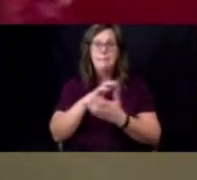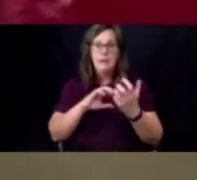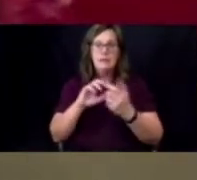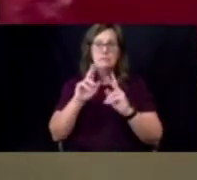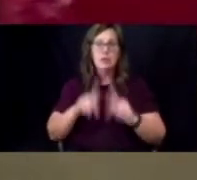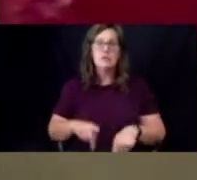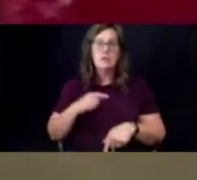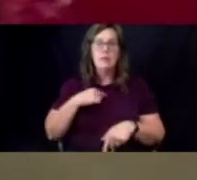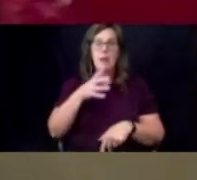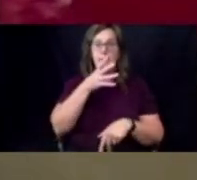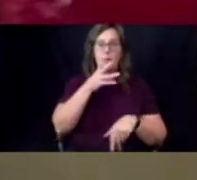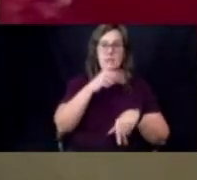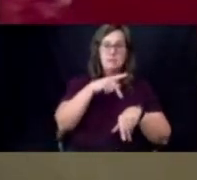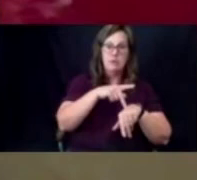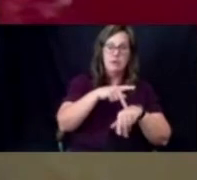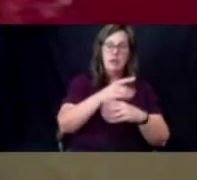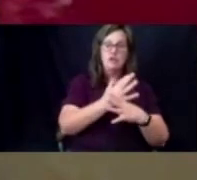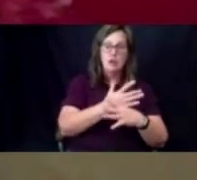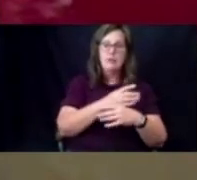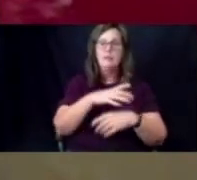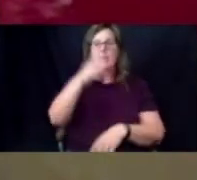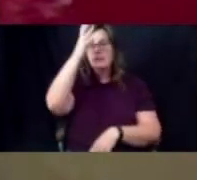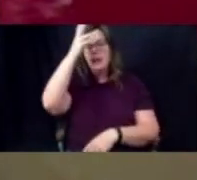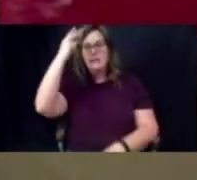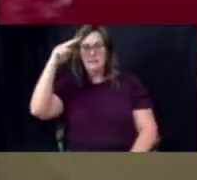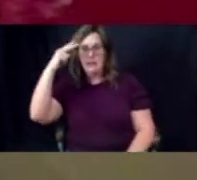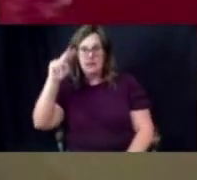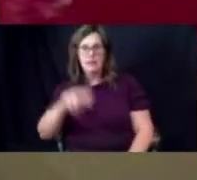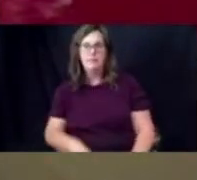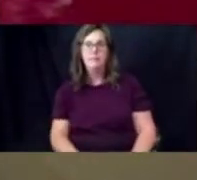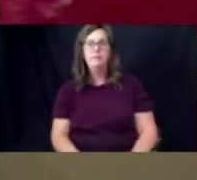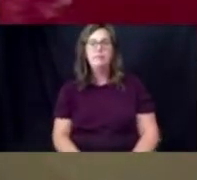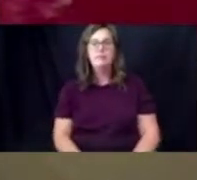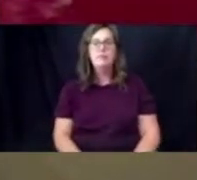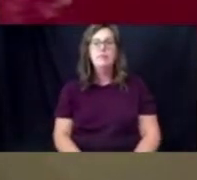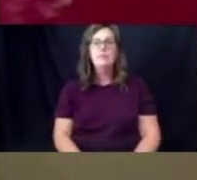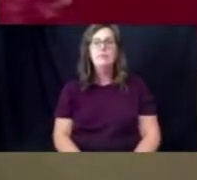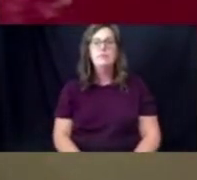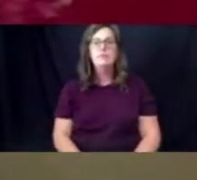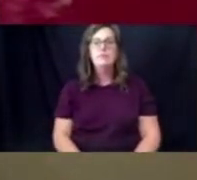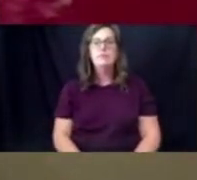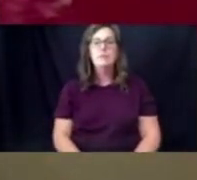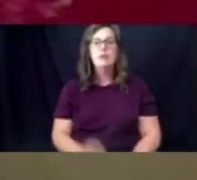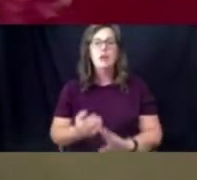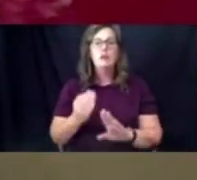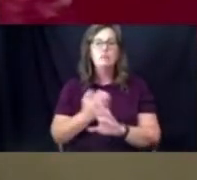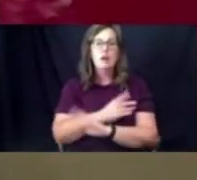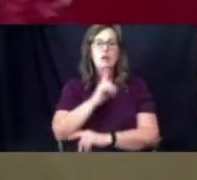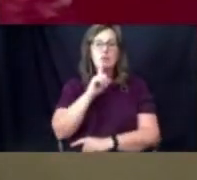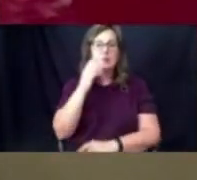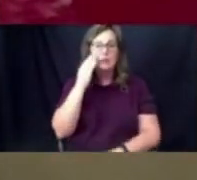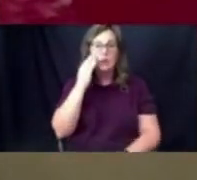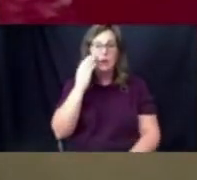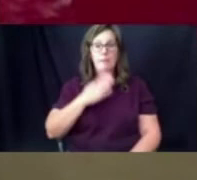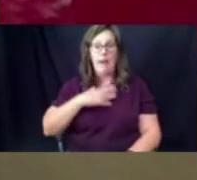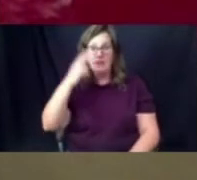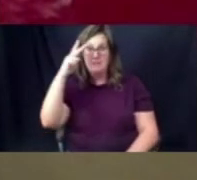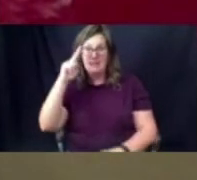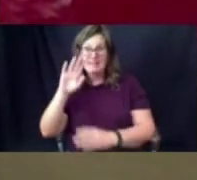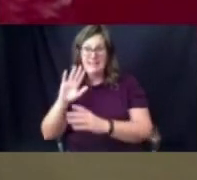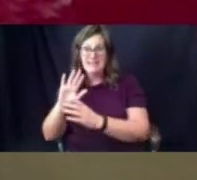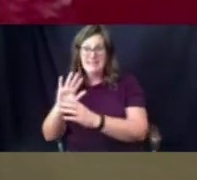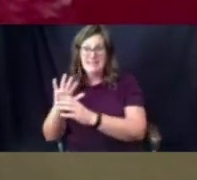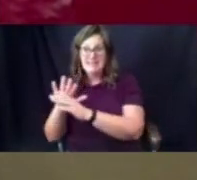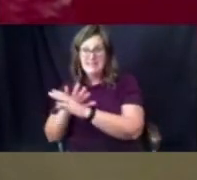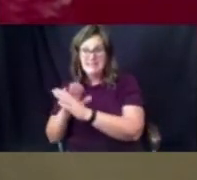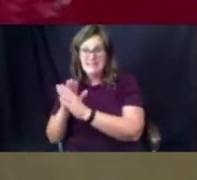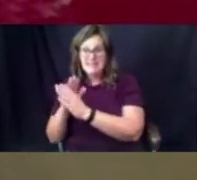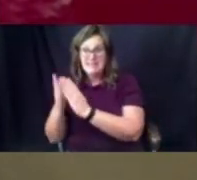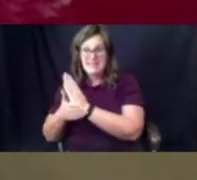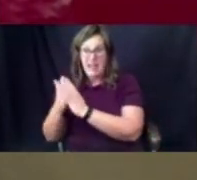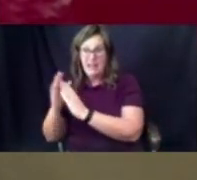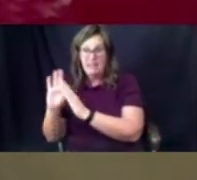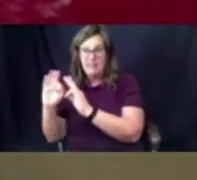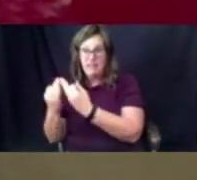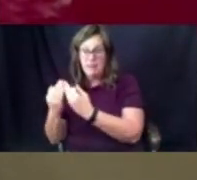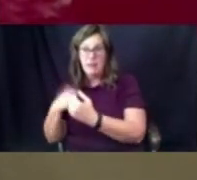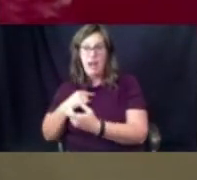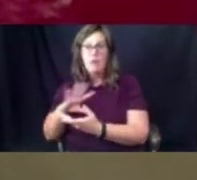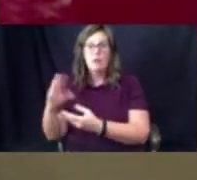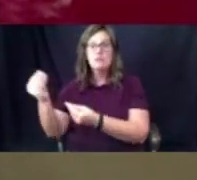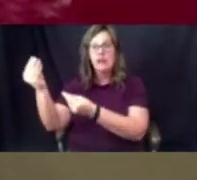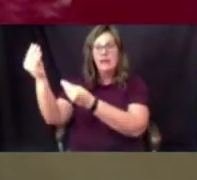uh german descent my dad is mexican uh prior to really knowing my mexican side i was fed a a lie